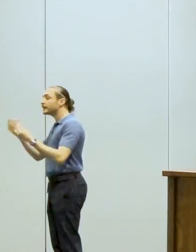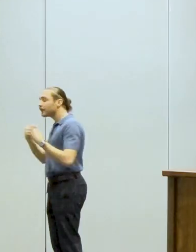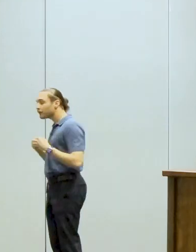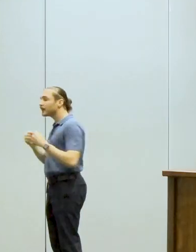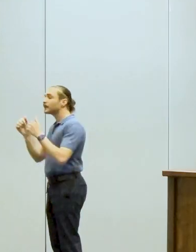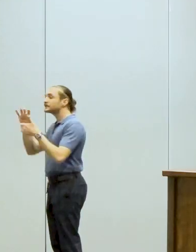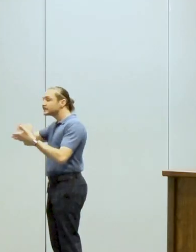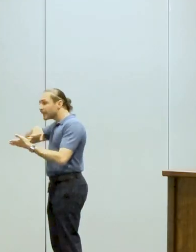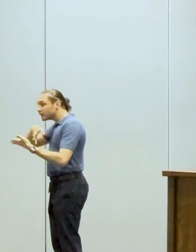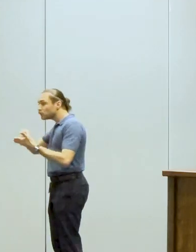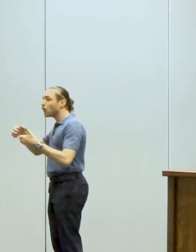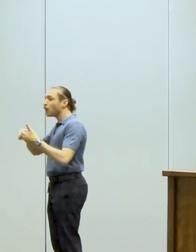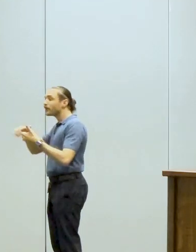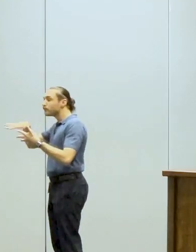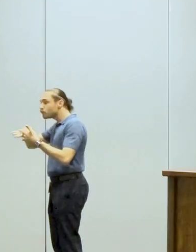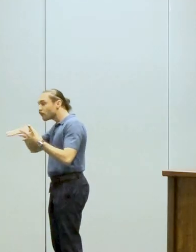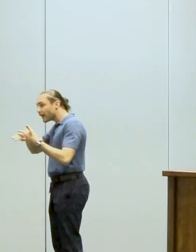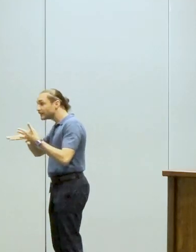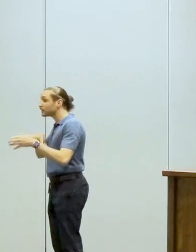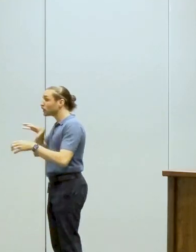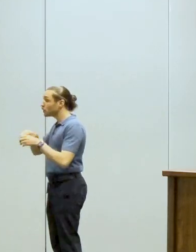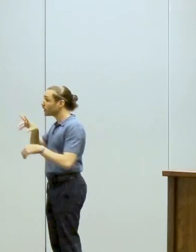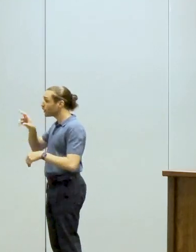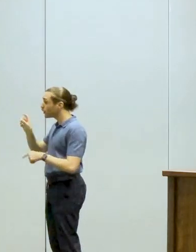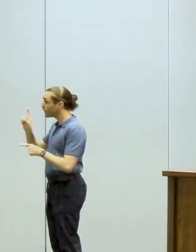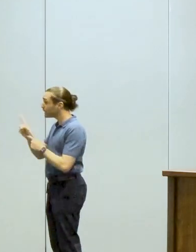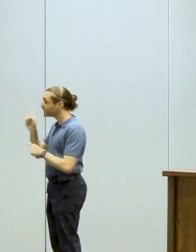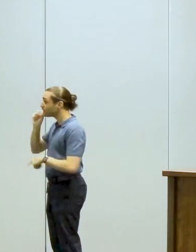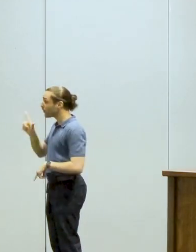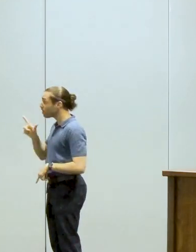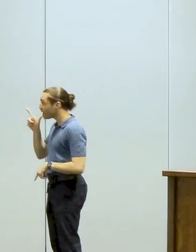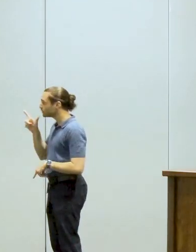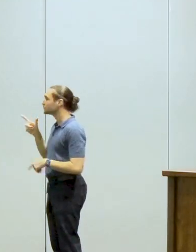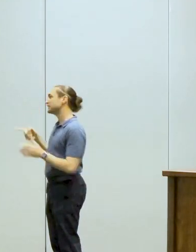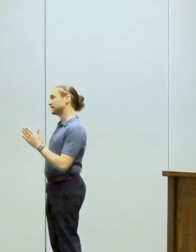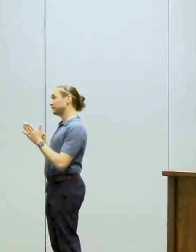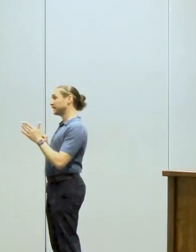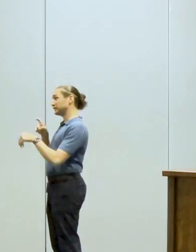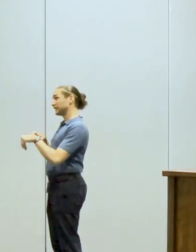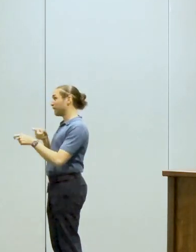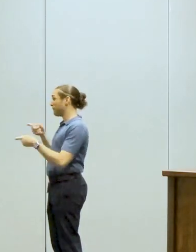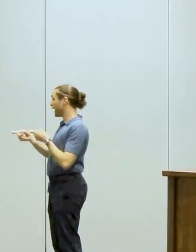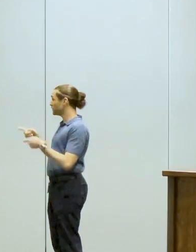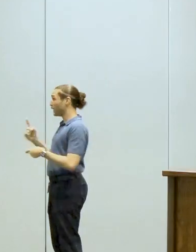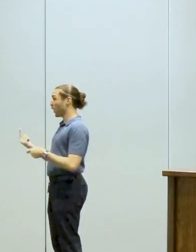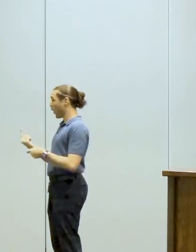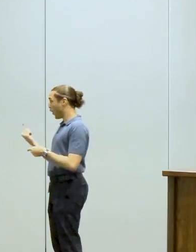management we know can be difficult, so if we create an actual day that incorporates your chores, that incorporates